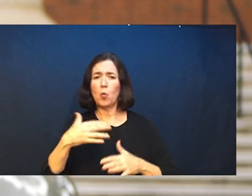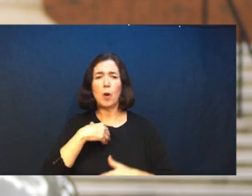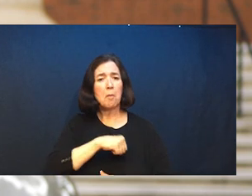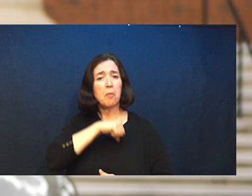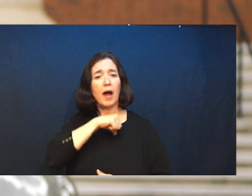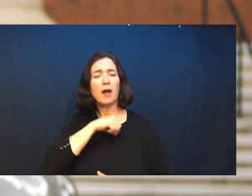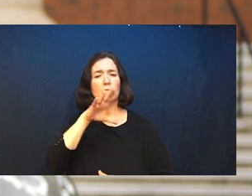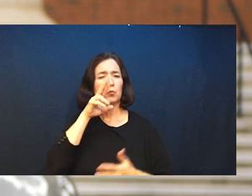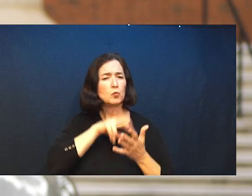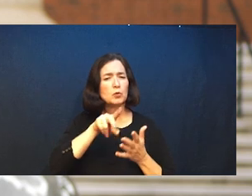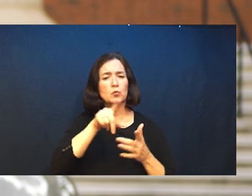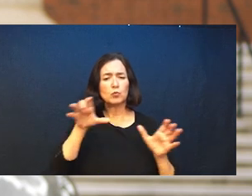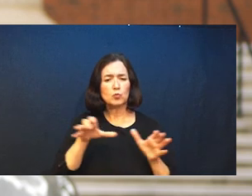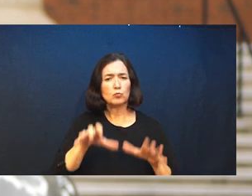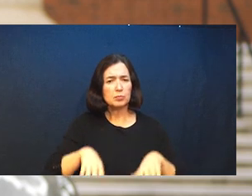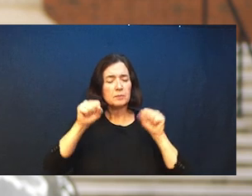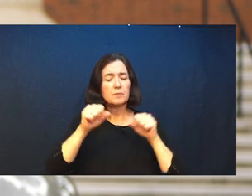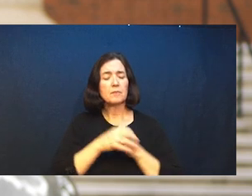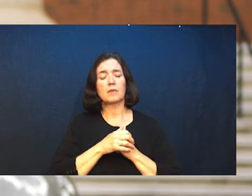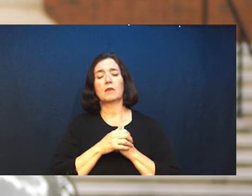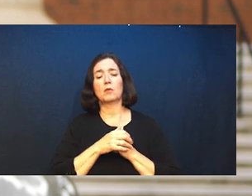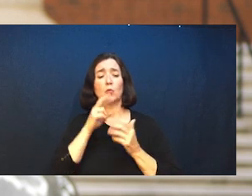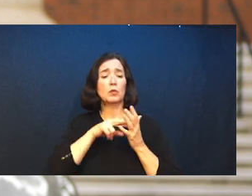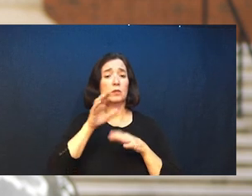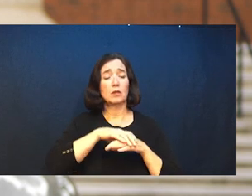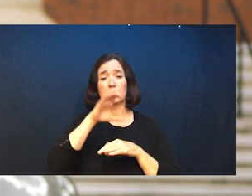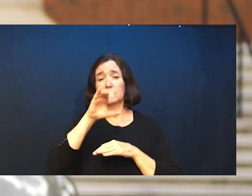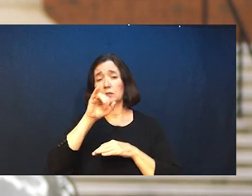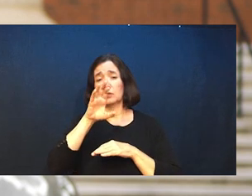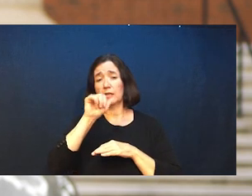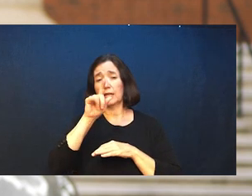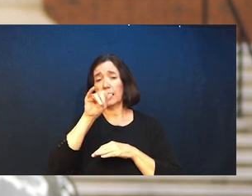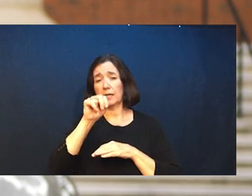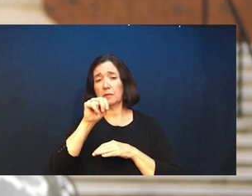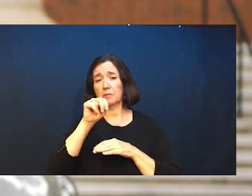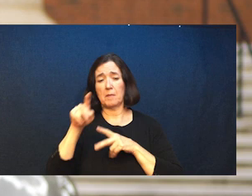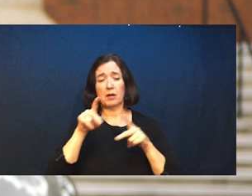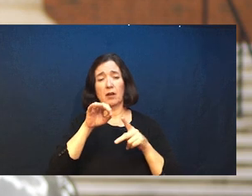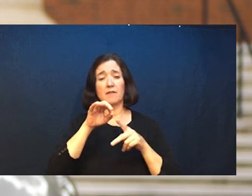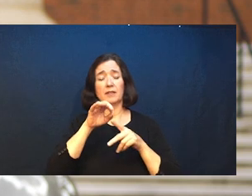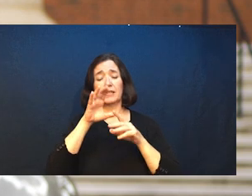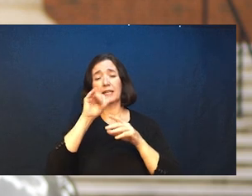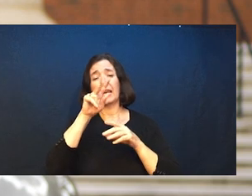you have undertaken, research on the circadian patterns of cave spiders that can inform future developments for